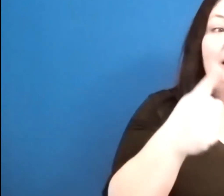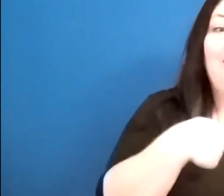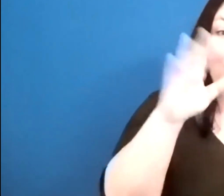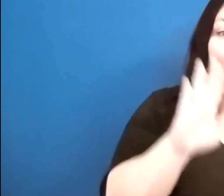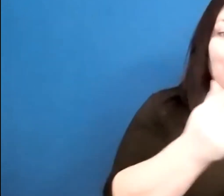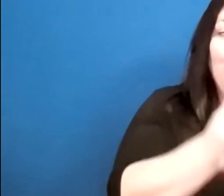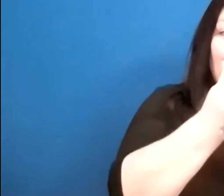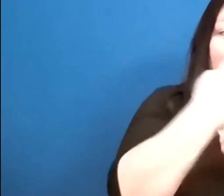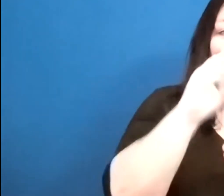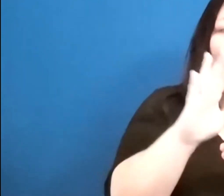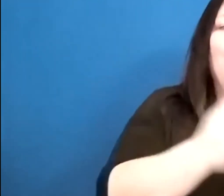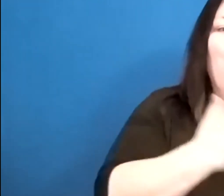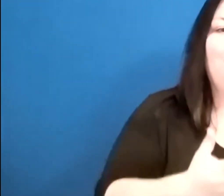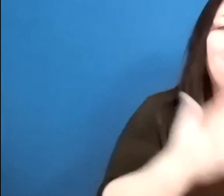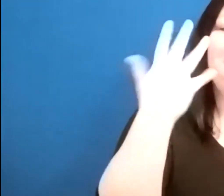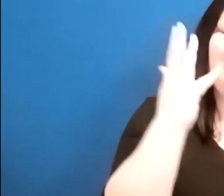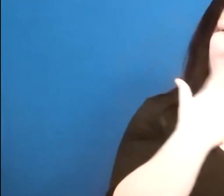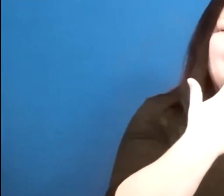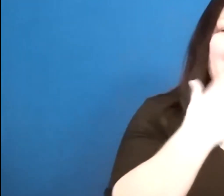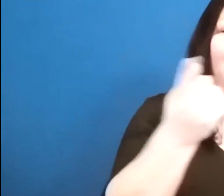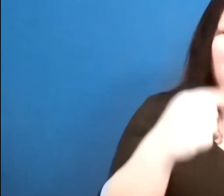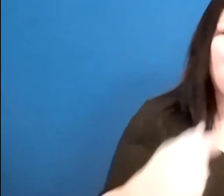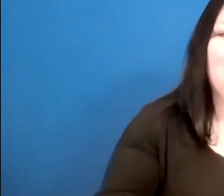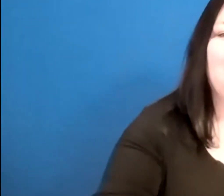Artist 360 grant, so, thanks for being here and sharing a poem with us, Emma.